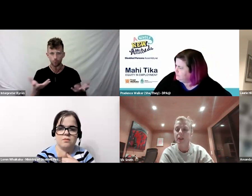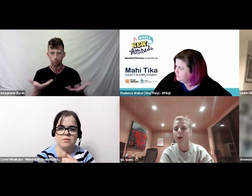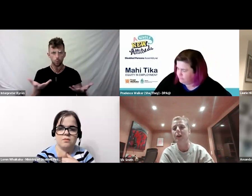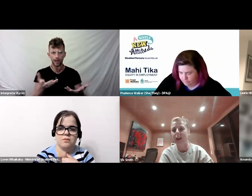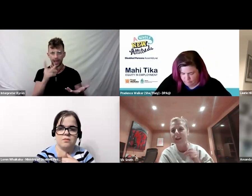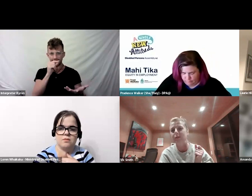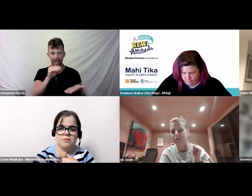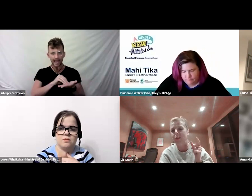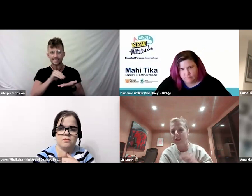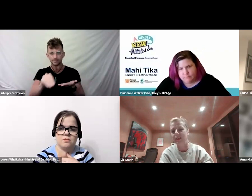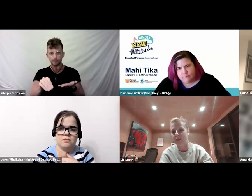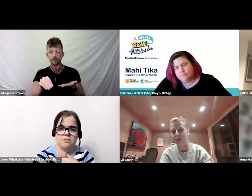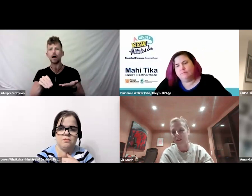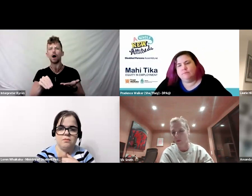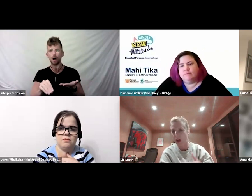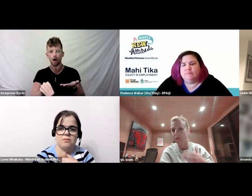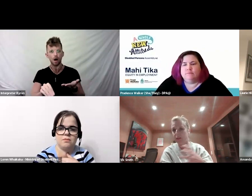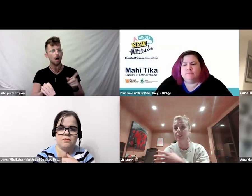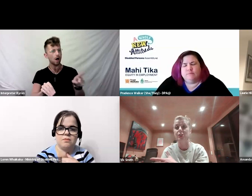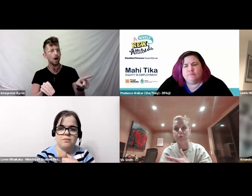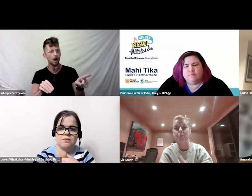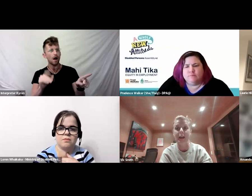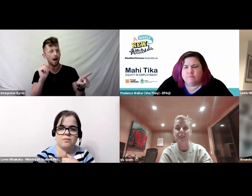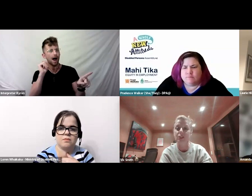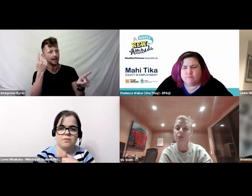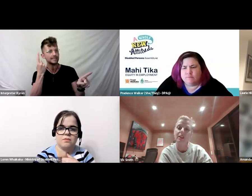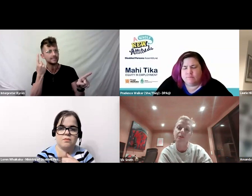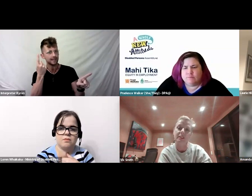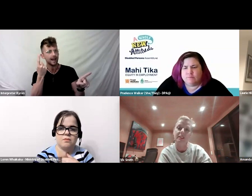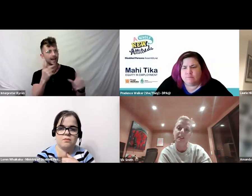oh okay that’s how that decision was made to use that funding.